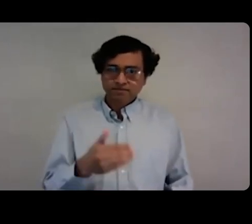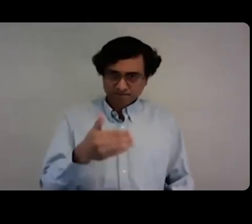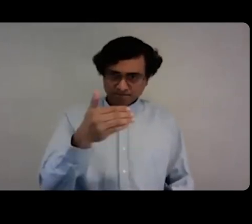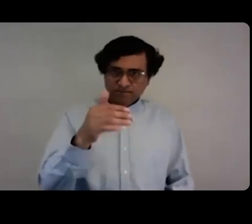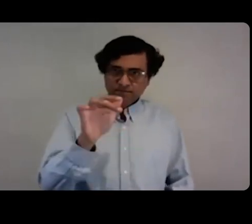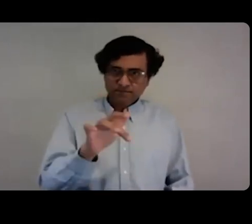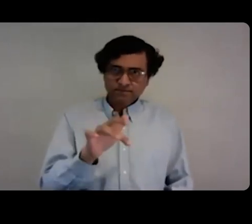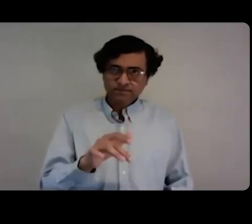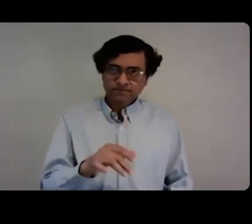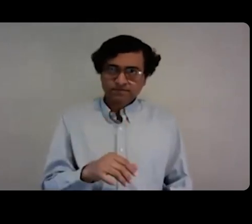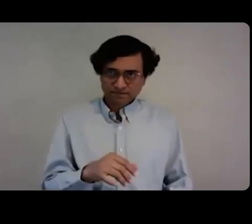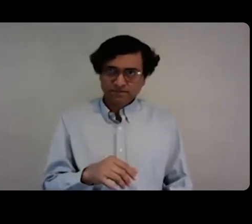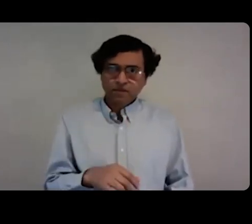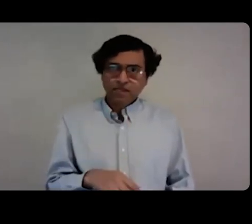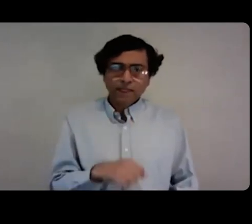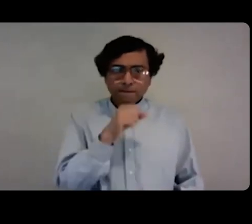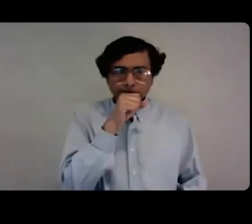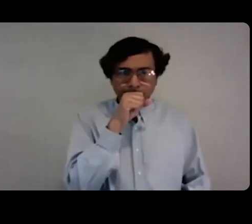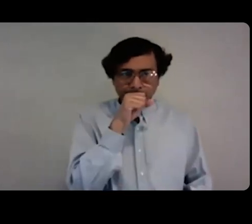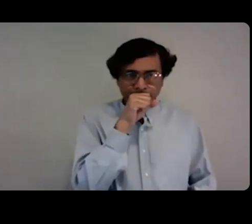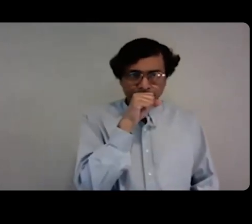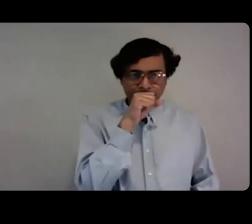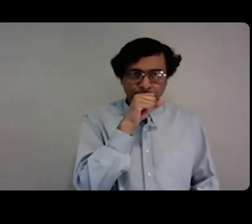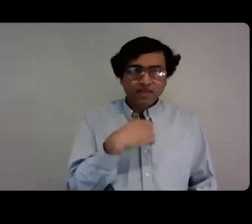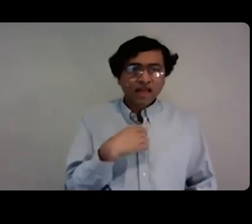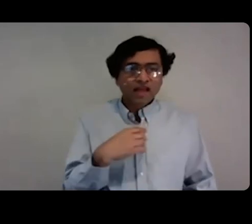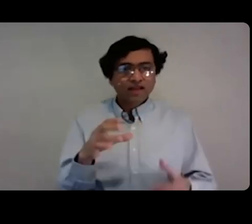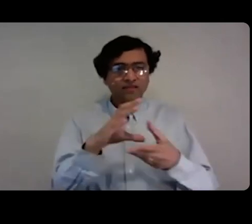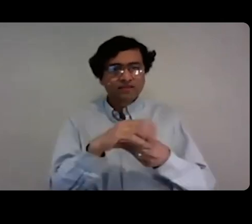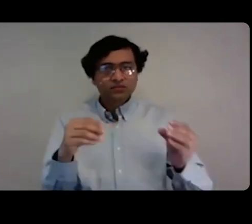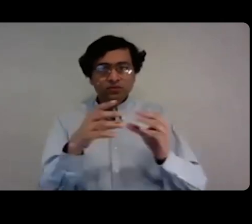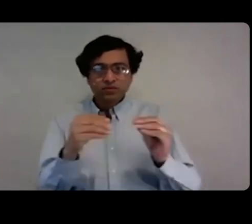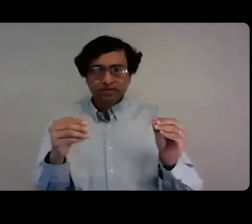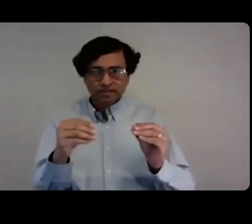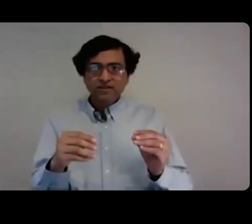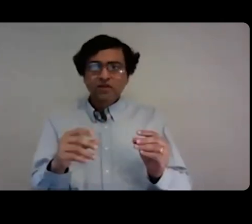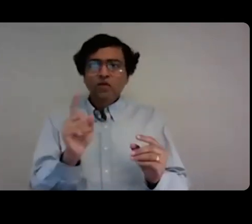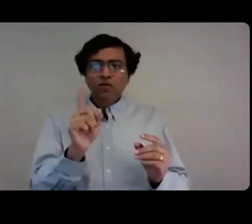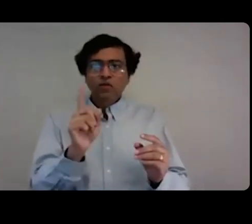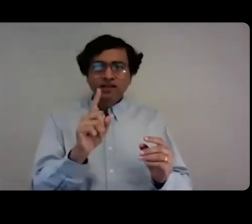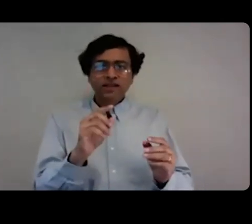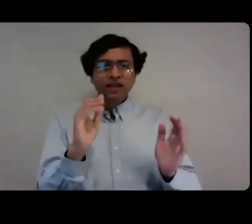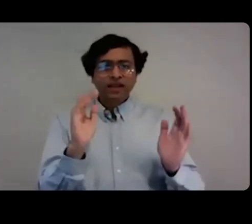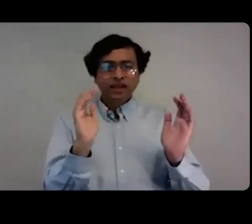If you can click on the slide, yes?